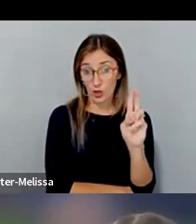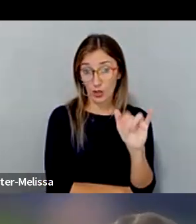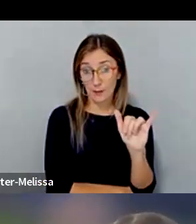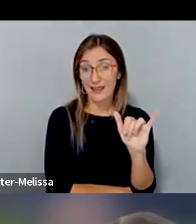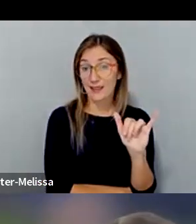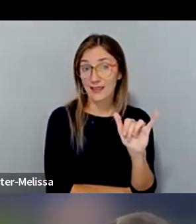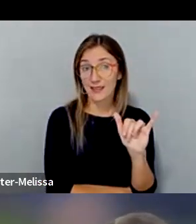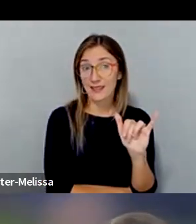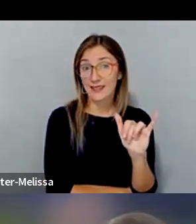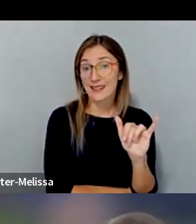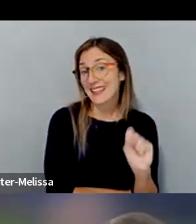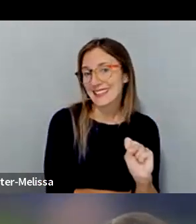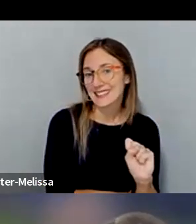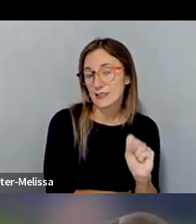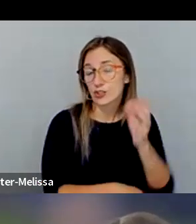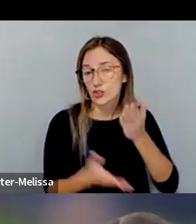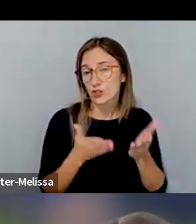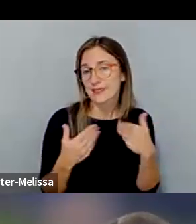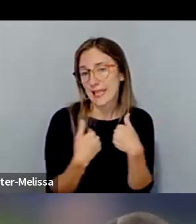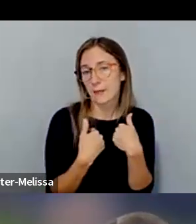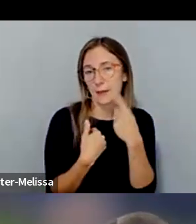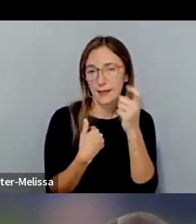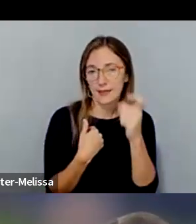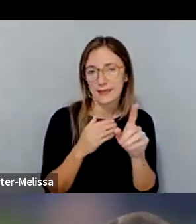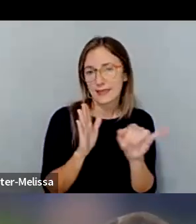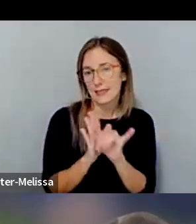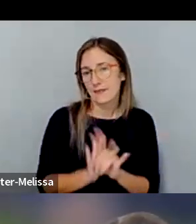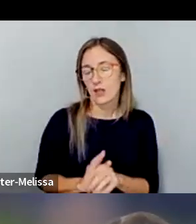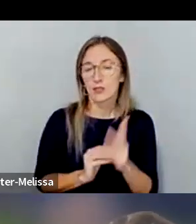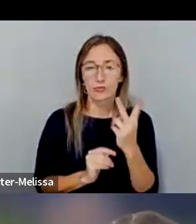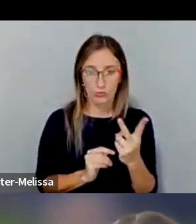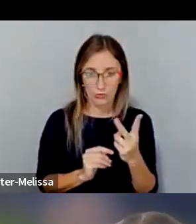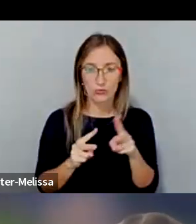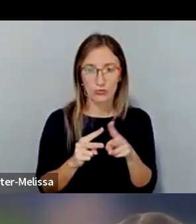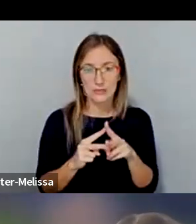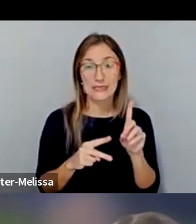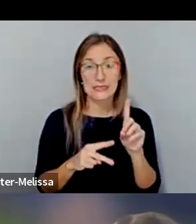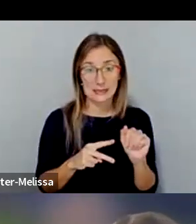got?